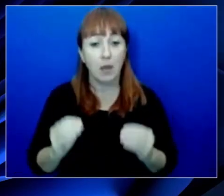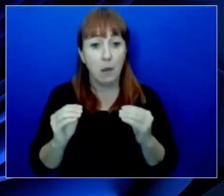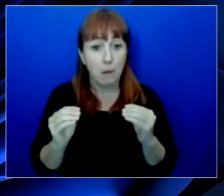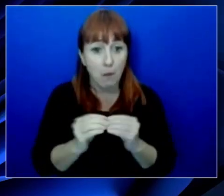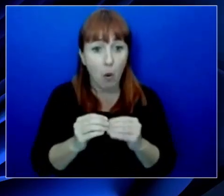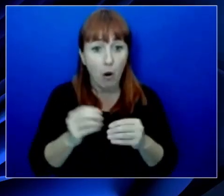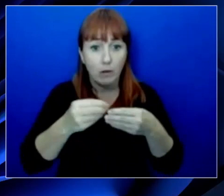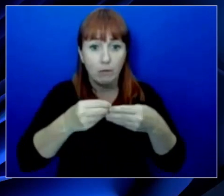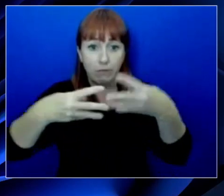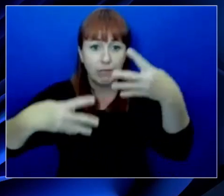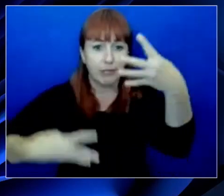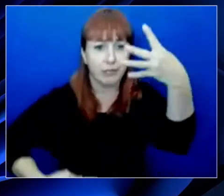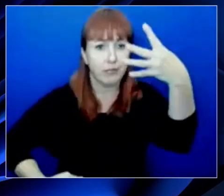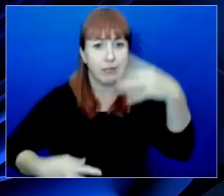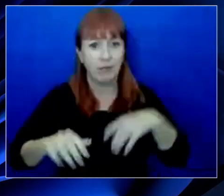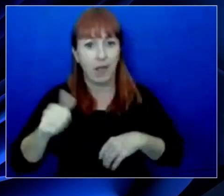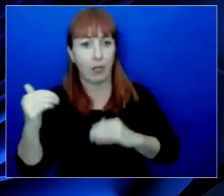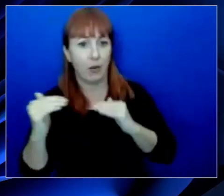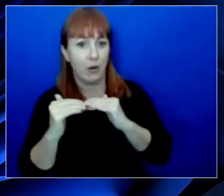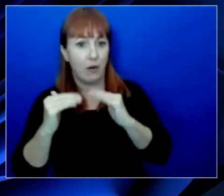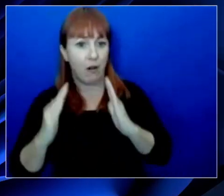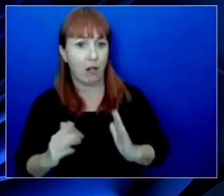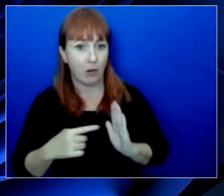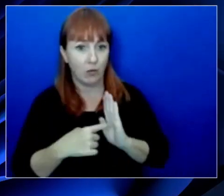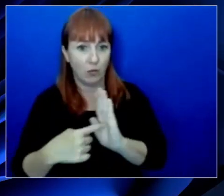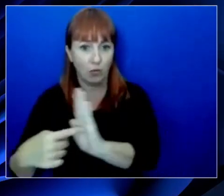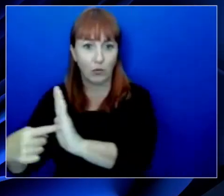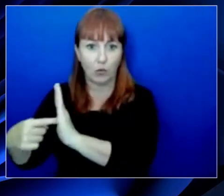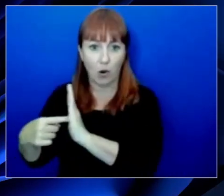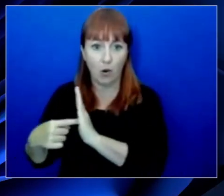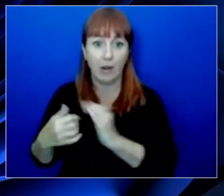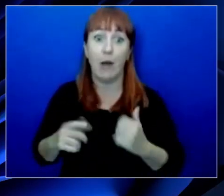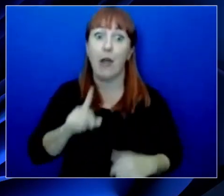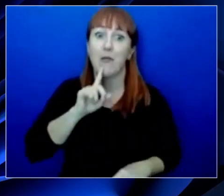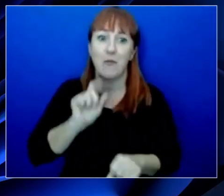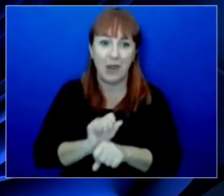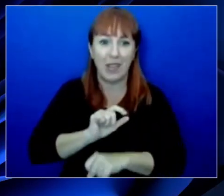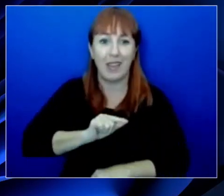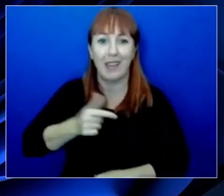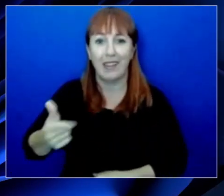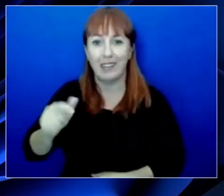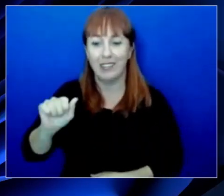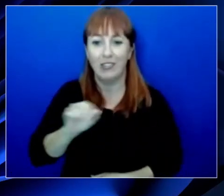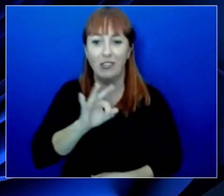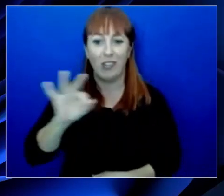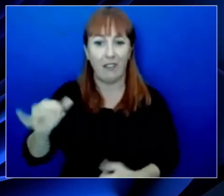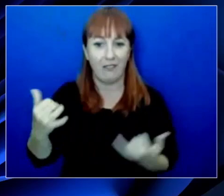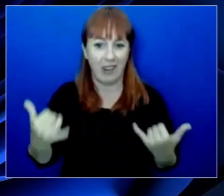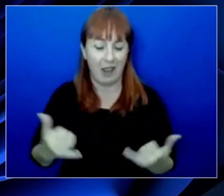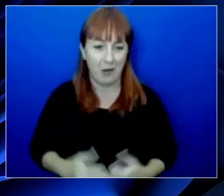that my colleague can show you. Now I really am going to pass it over to Jeff.